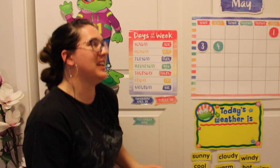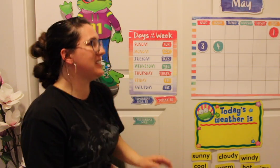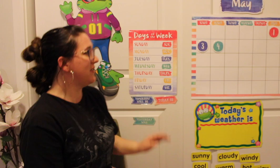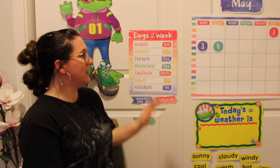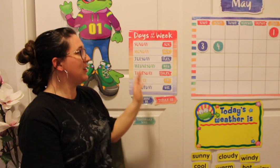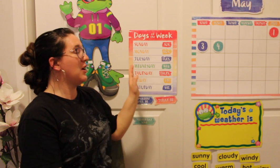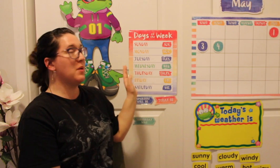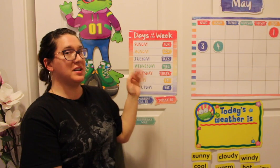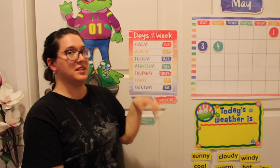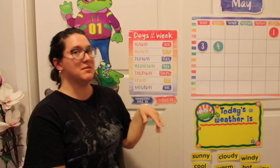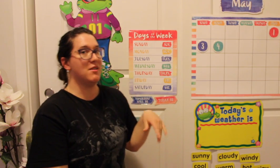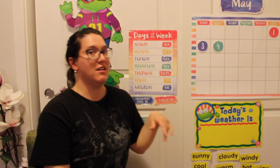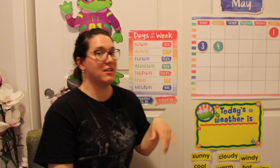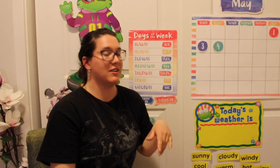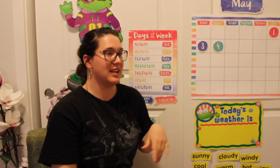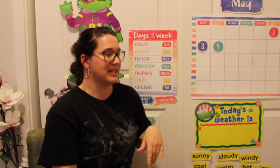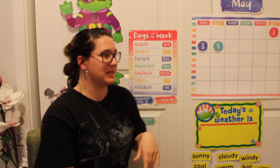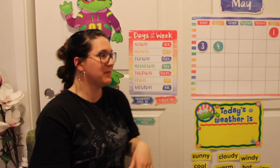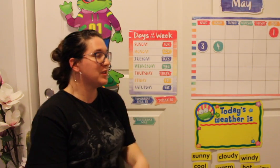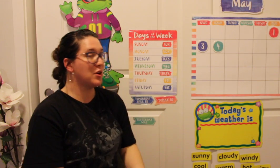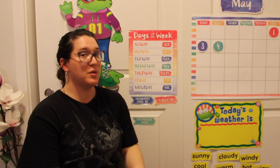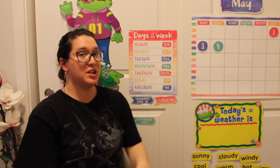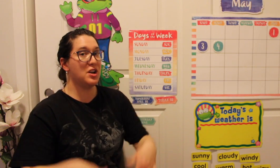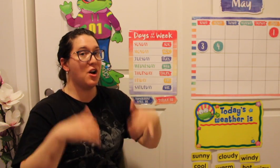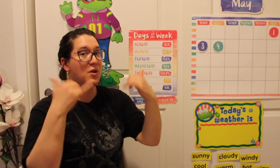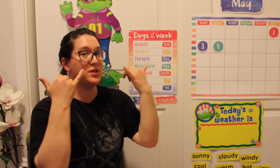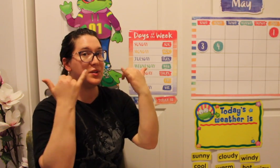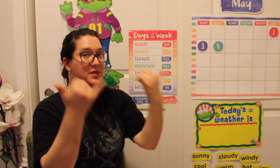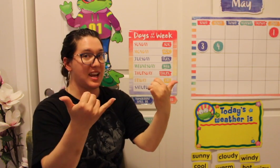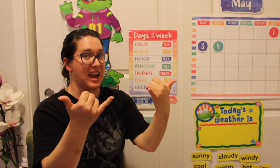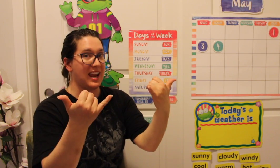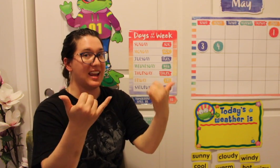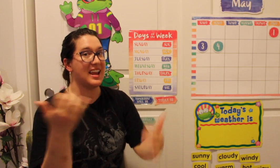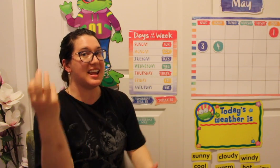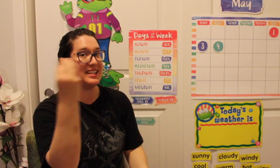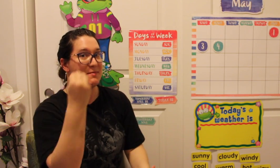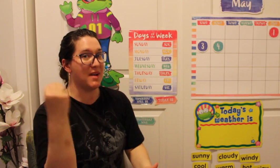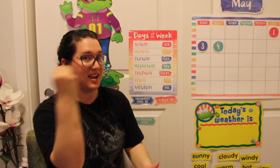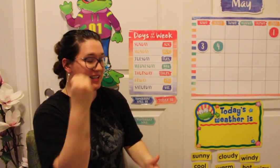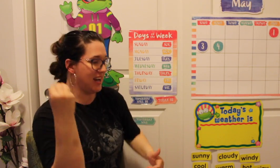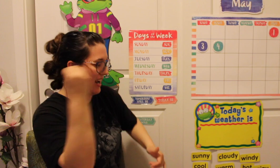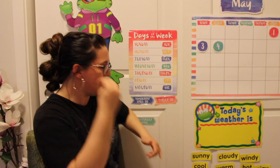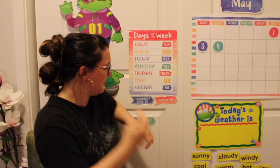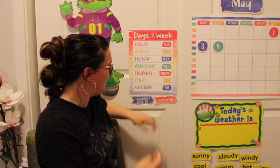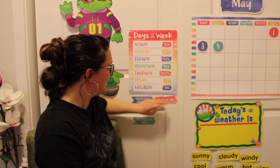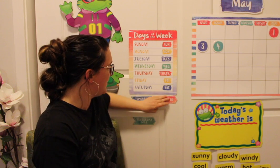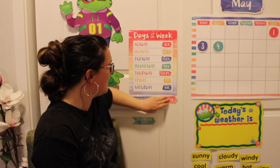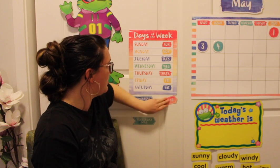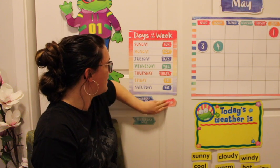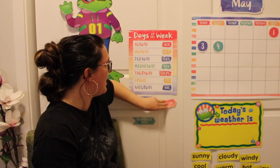let's figure out what tomorrow is so we know today is Monday so you can put that